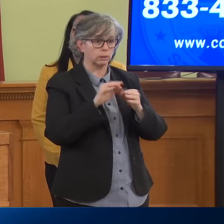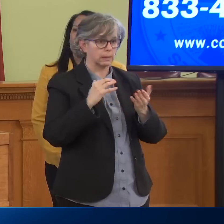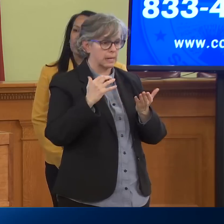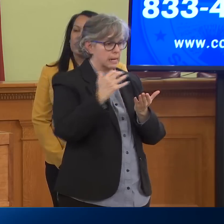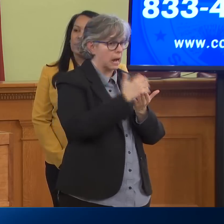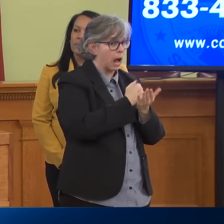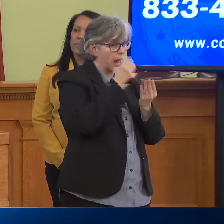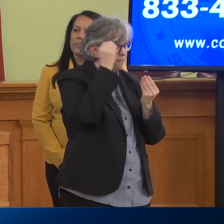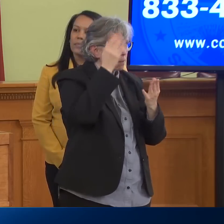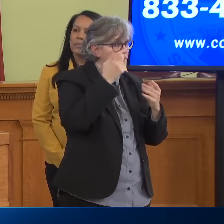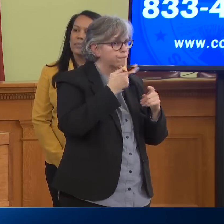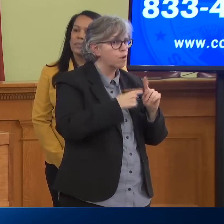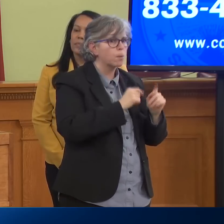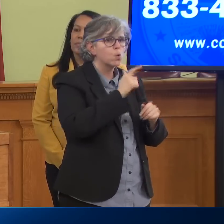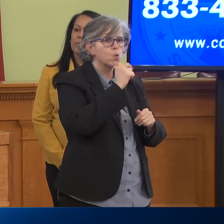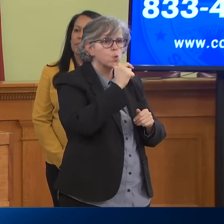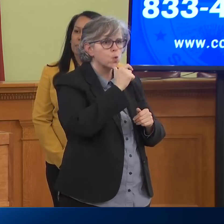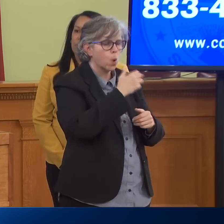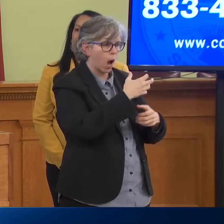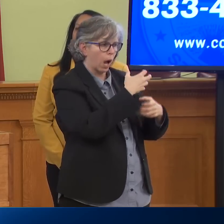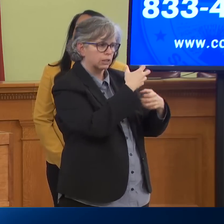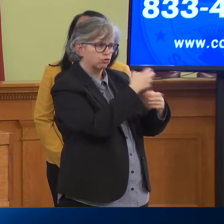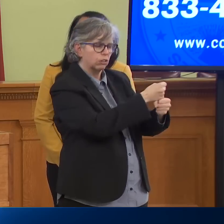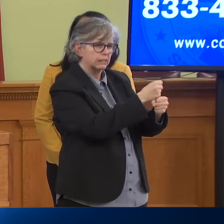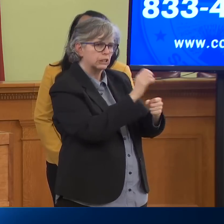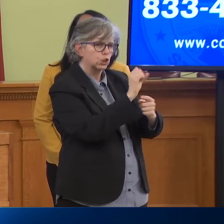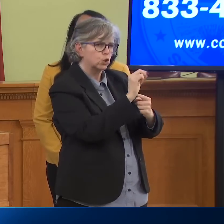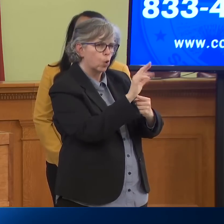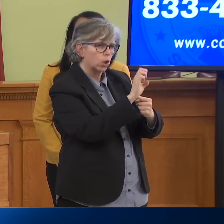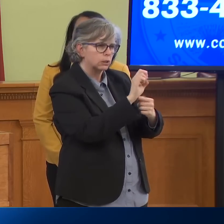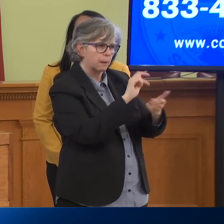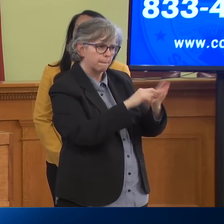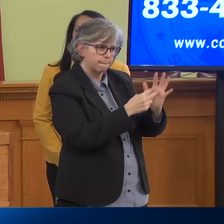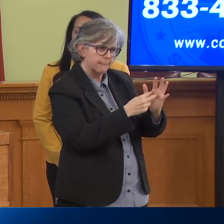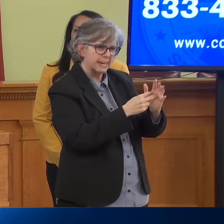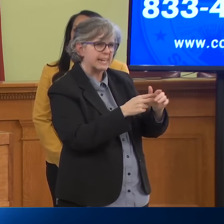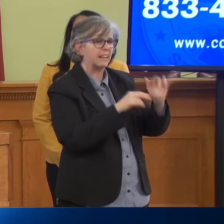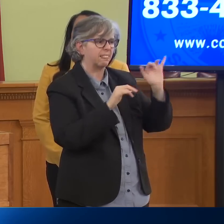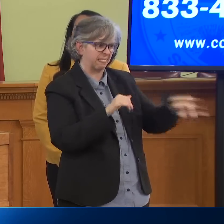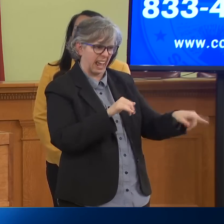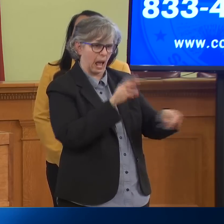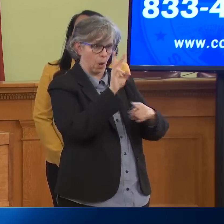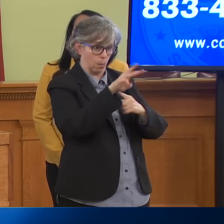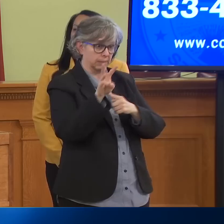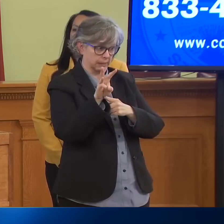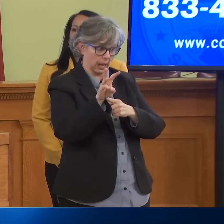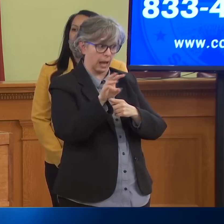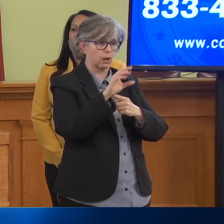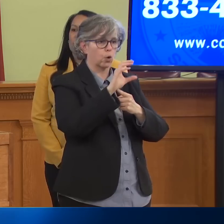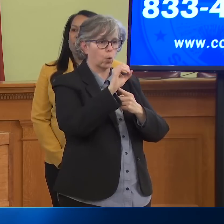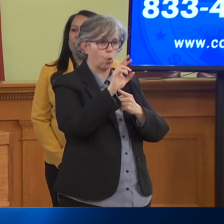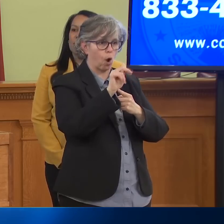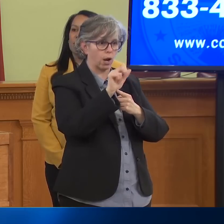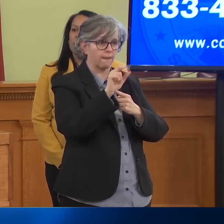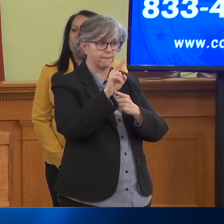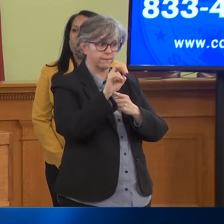THE FIRST THING IS TO REINFORCE THAT GETTING INFORMATION FROM A TRUSTED RESOURCE IS THE MOST IMPORTANT THING.